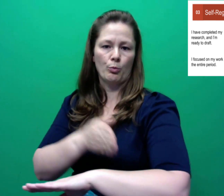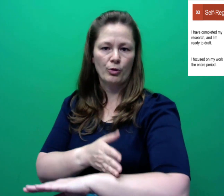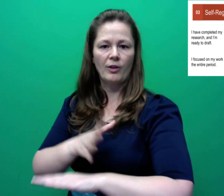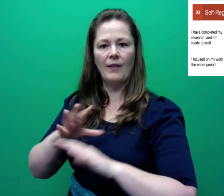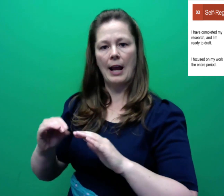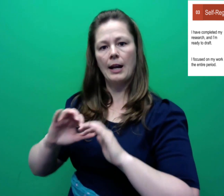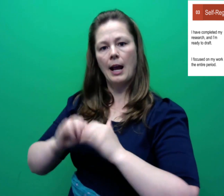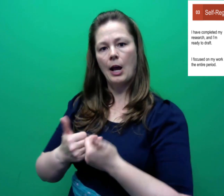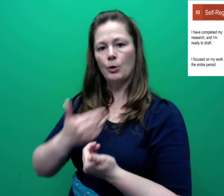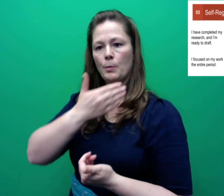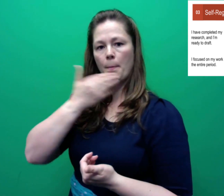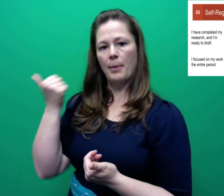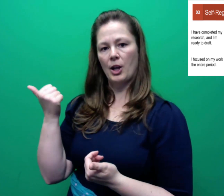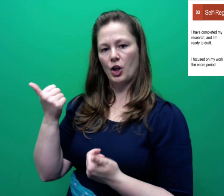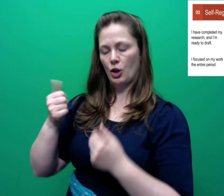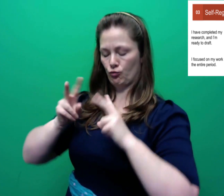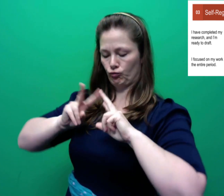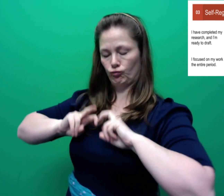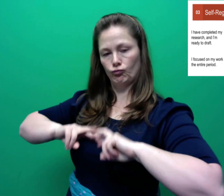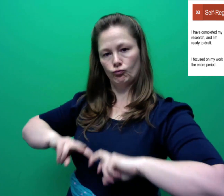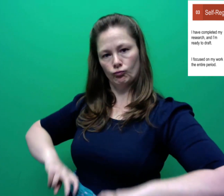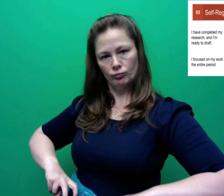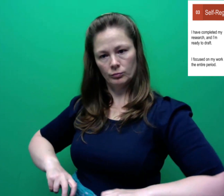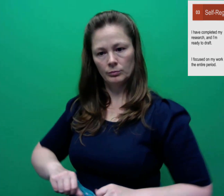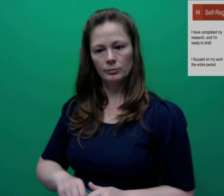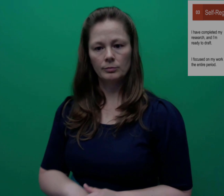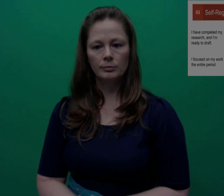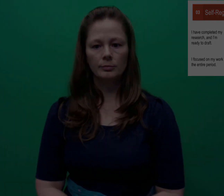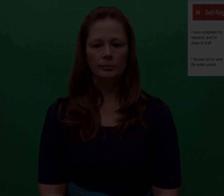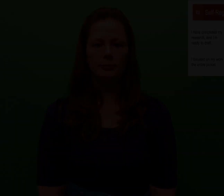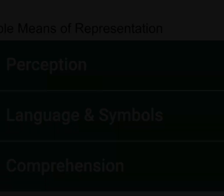improve how to better self assess.